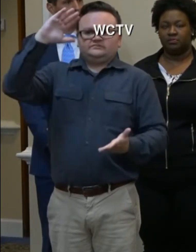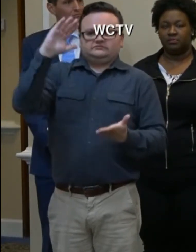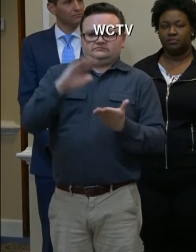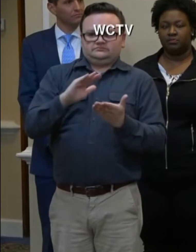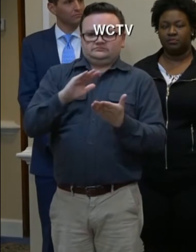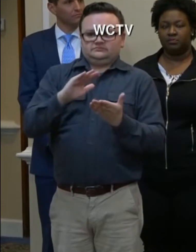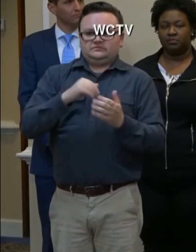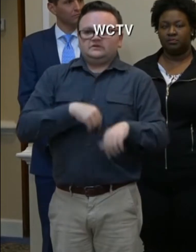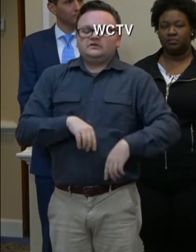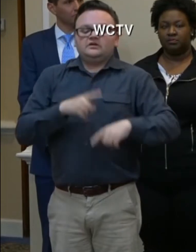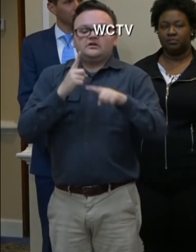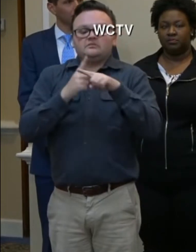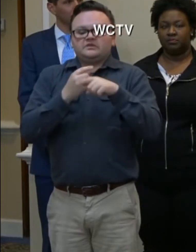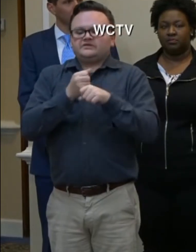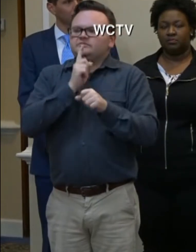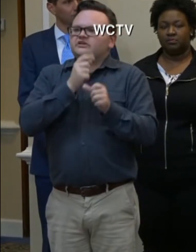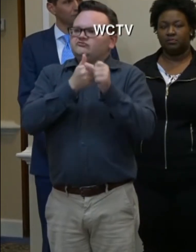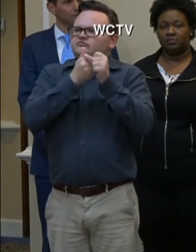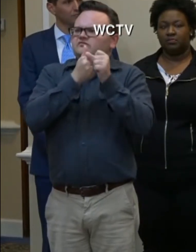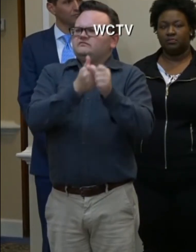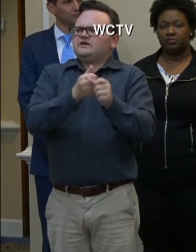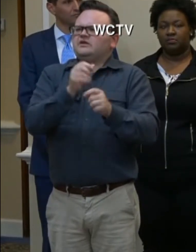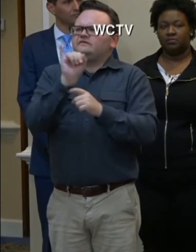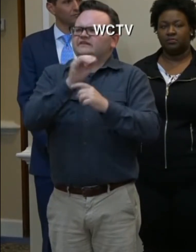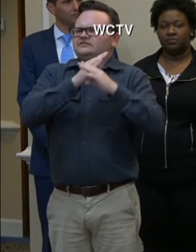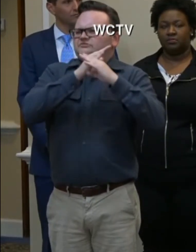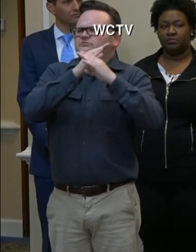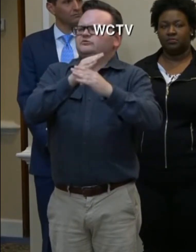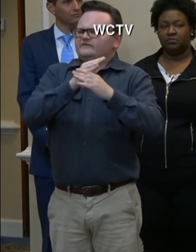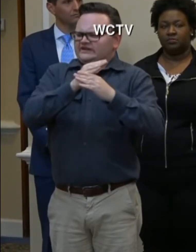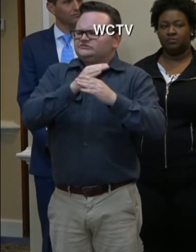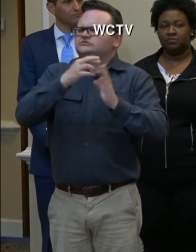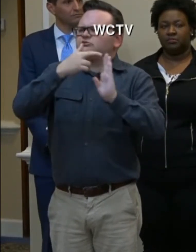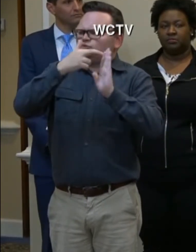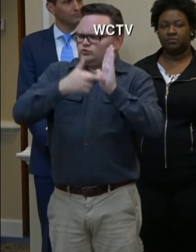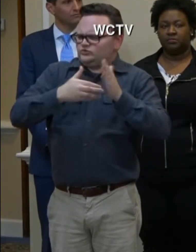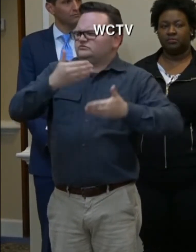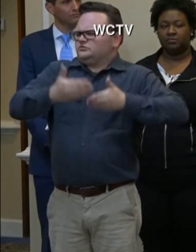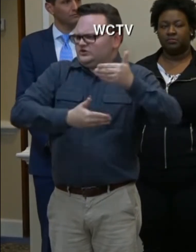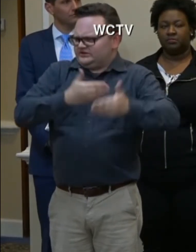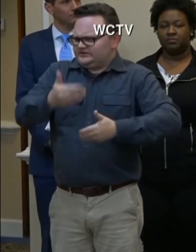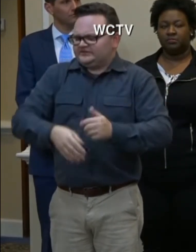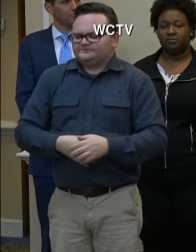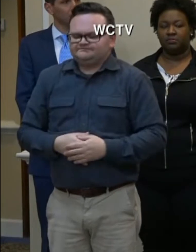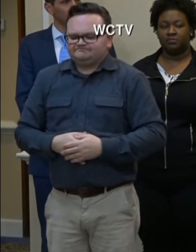prevention and control protocols that we expect again I want to thank governor